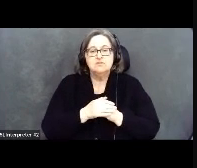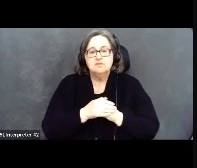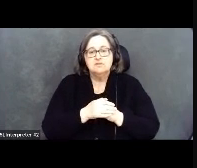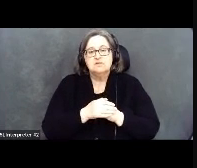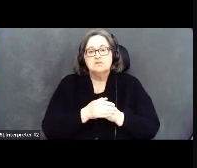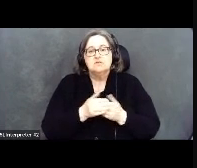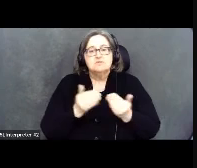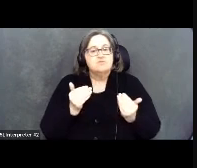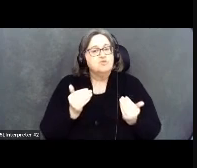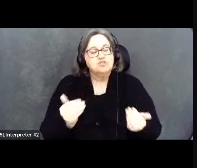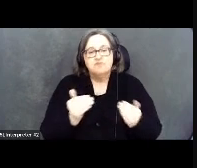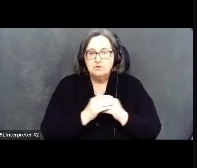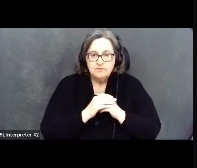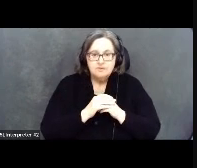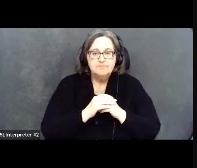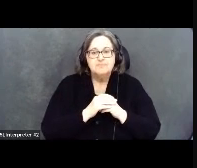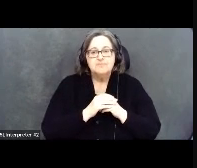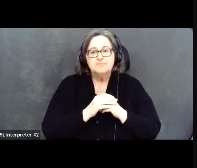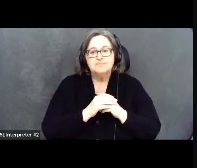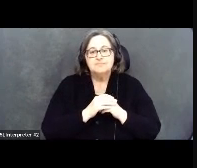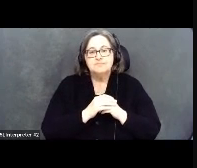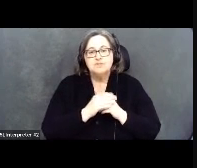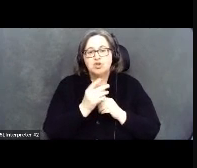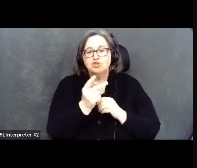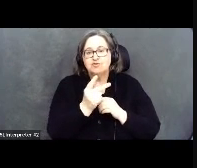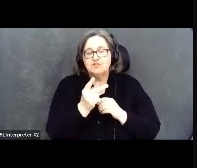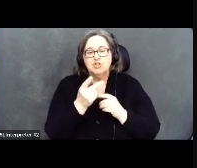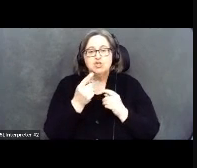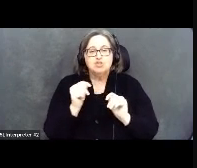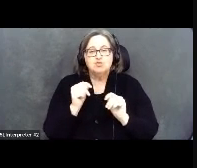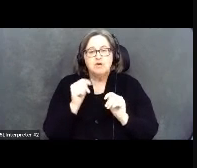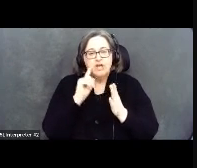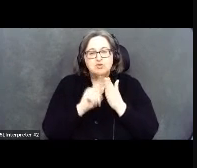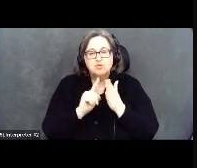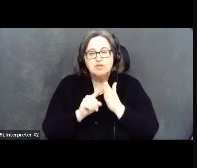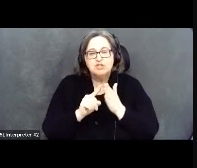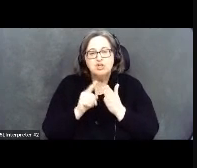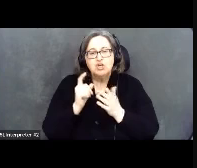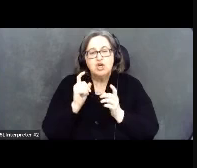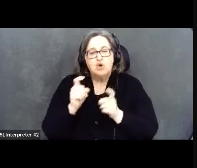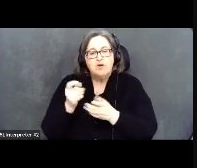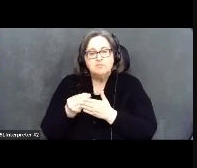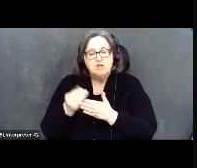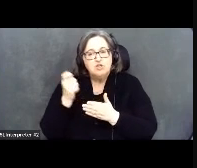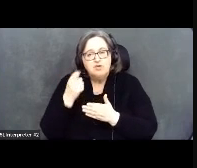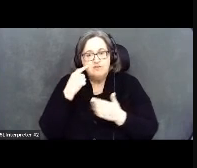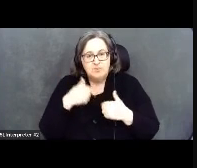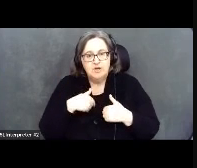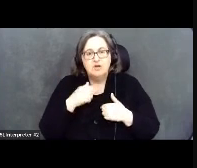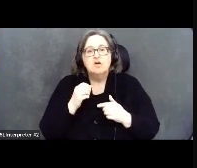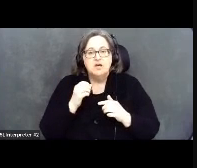forward. They have even tried to research grants for me. I put him in hippotherapy